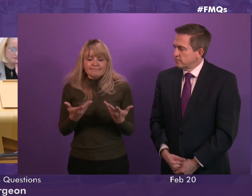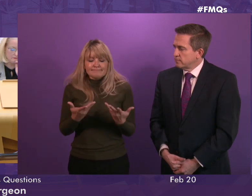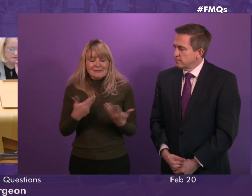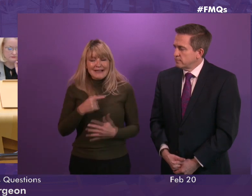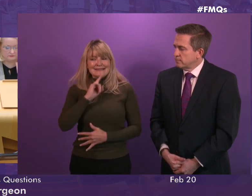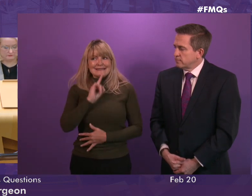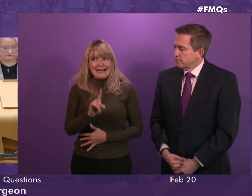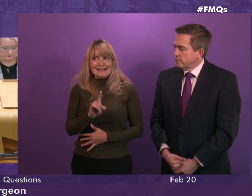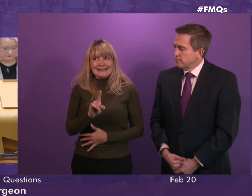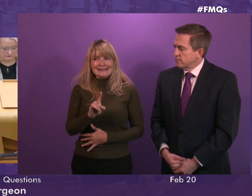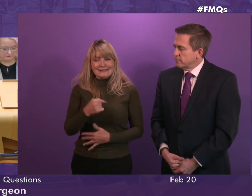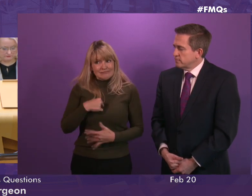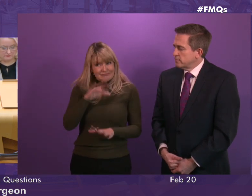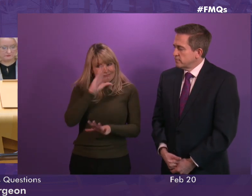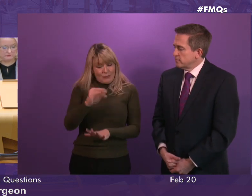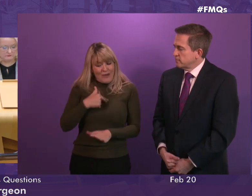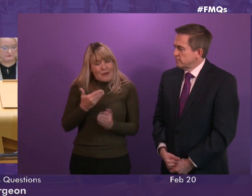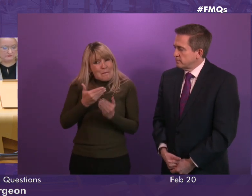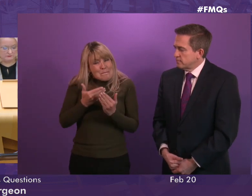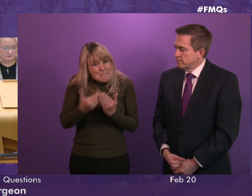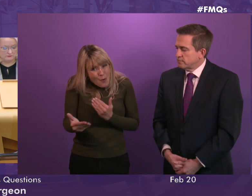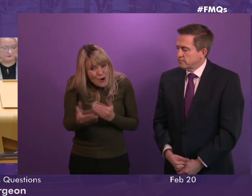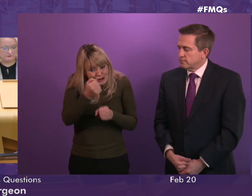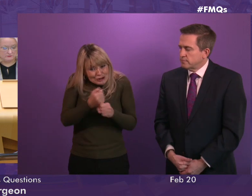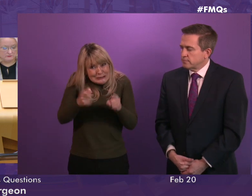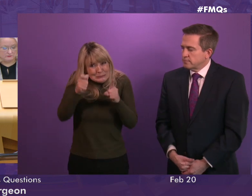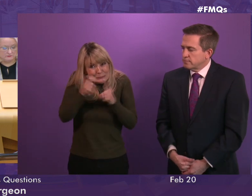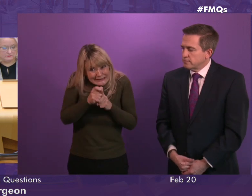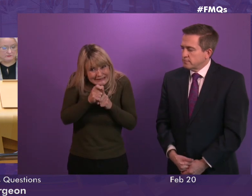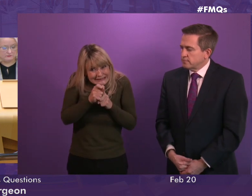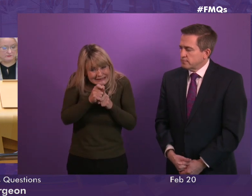a moment ago, there are more GPs per head of population in Scotland than in any other